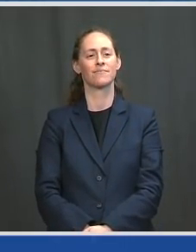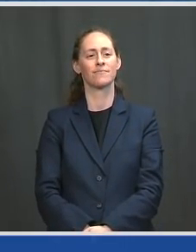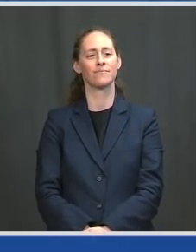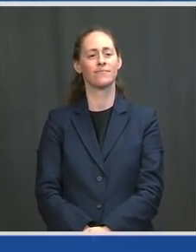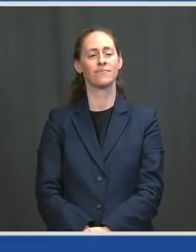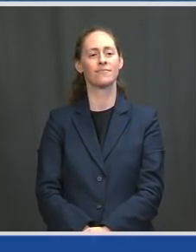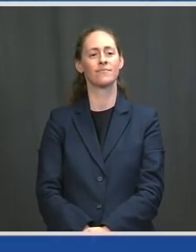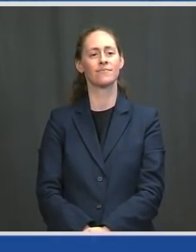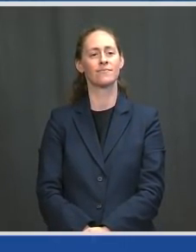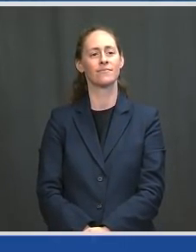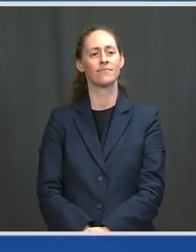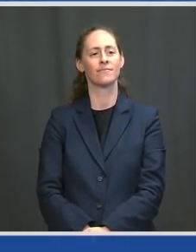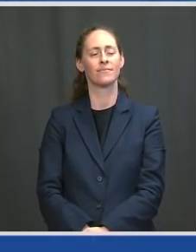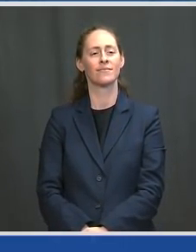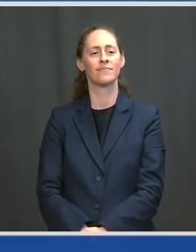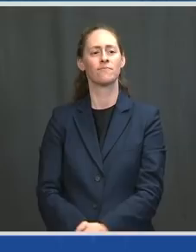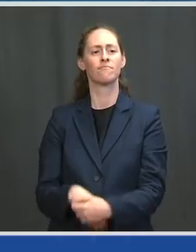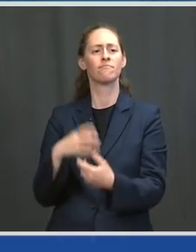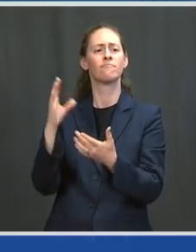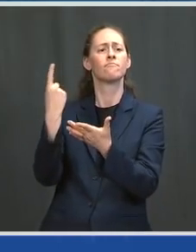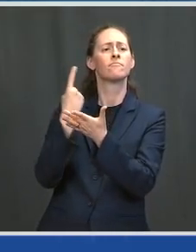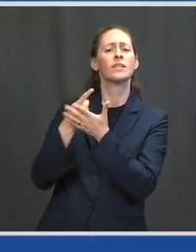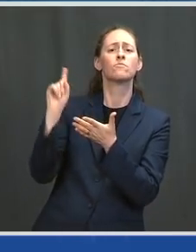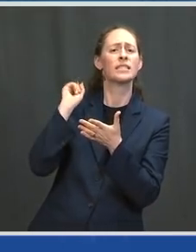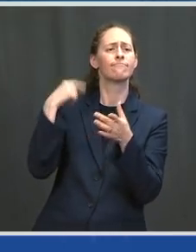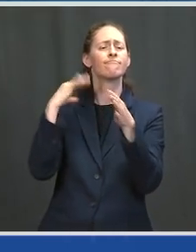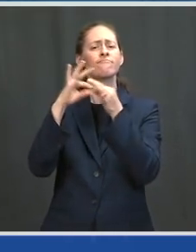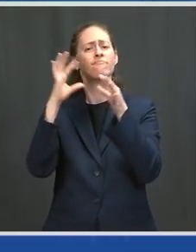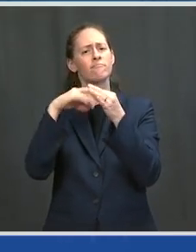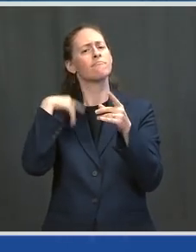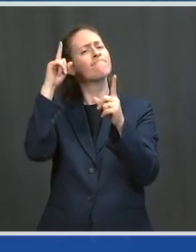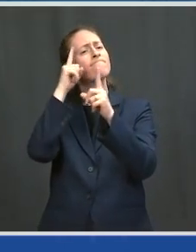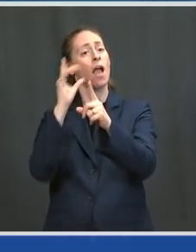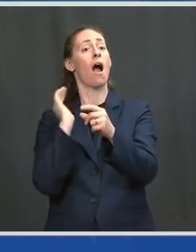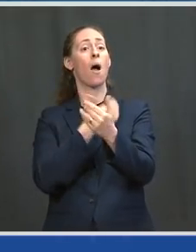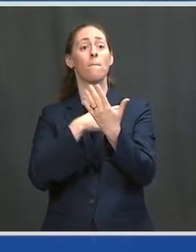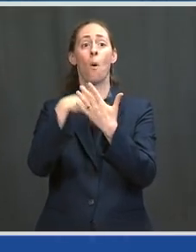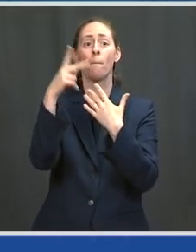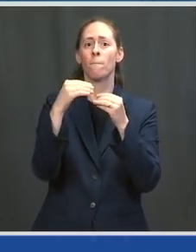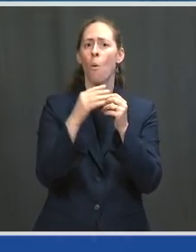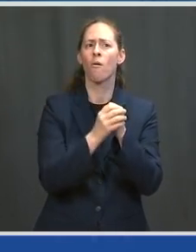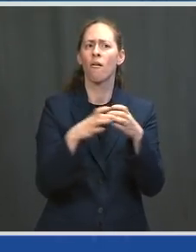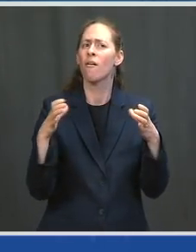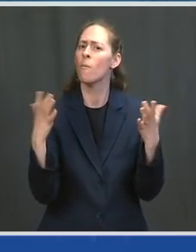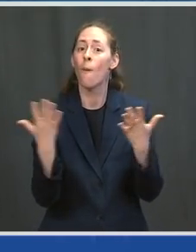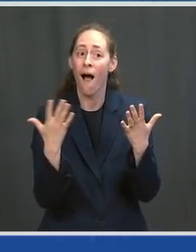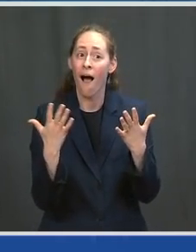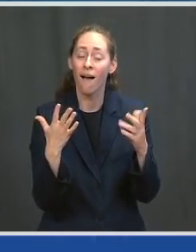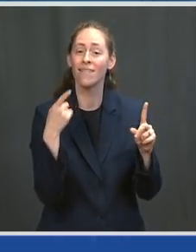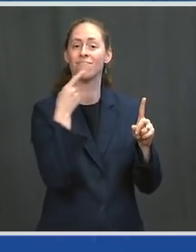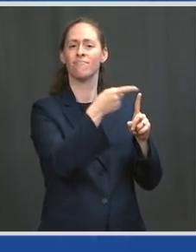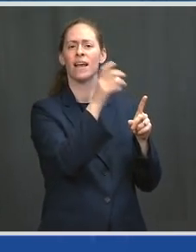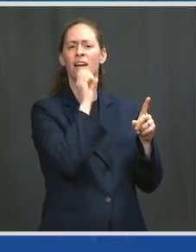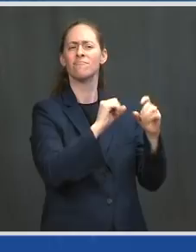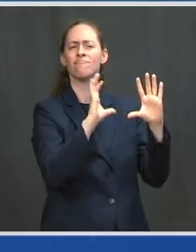vaccinations for adolescents ages 12 and older. And then, on Monday, after a rigorous and thorough review,